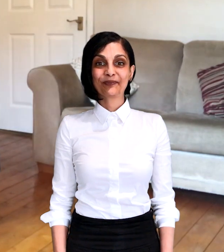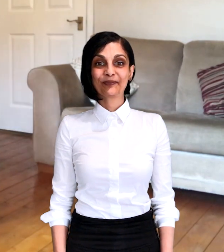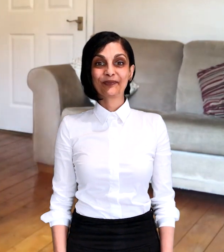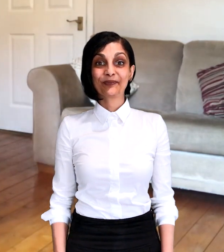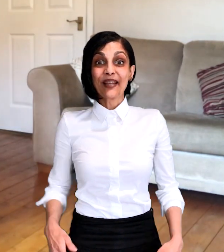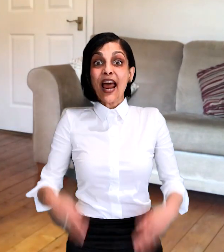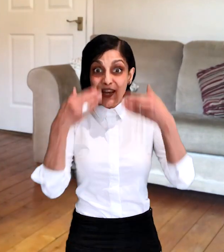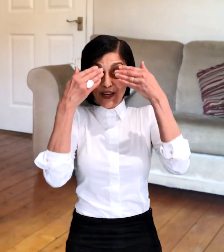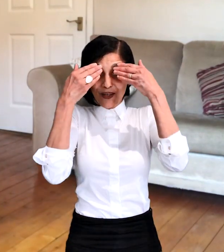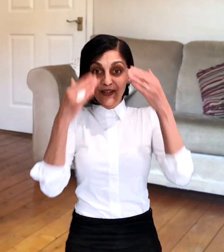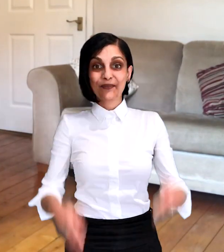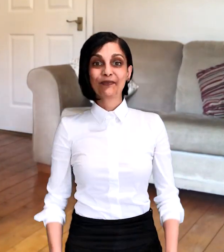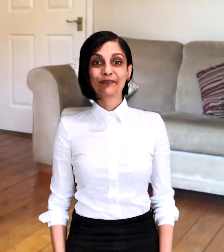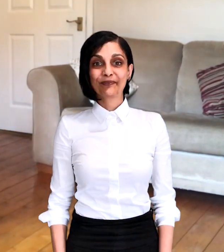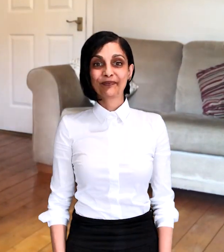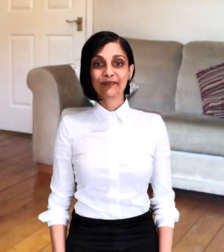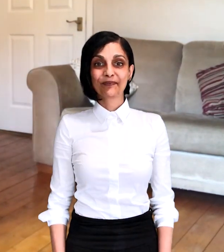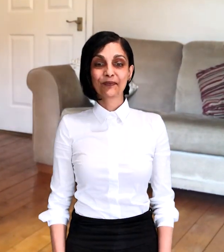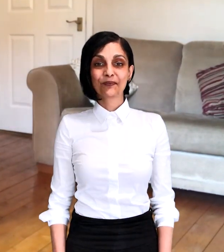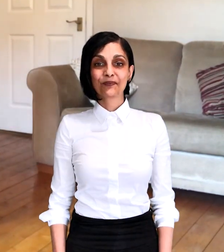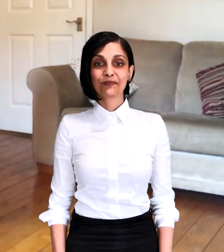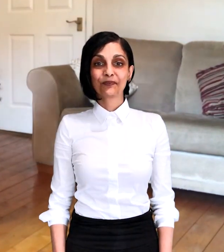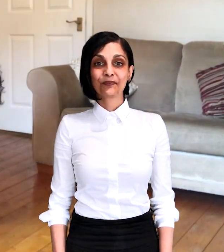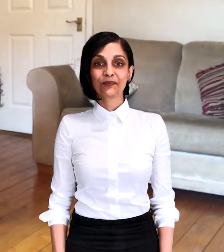And believe me they will love this massage.